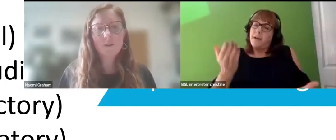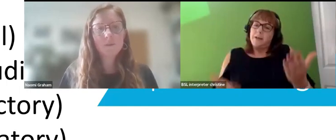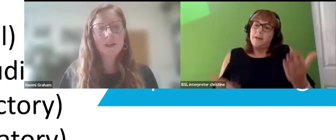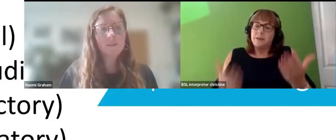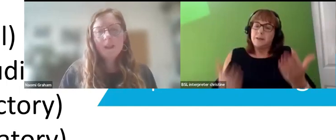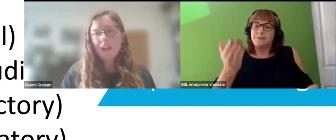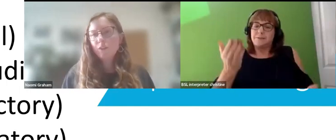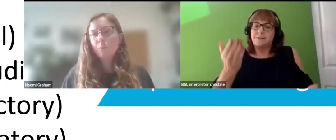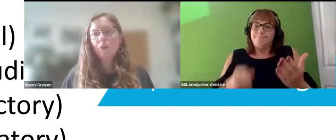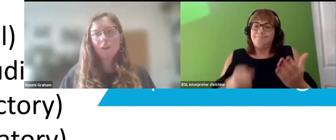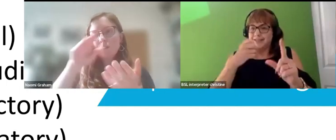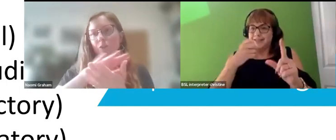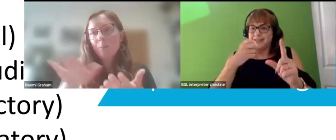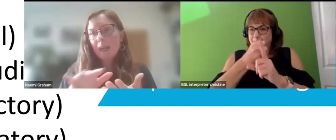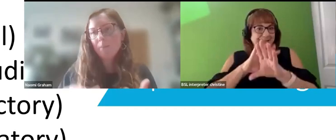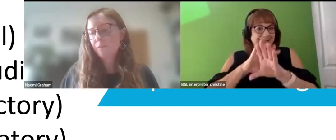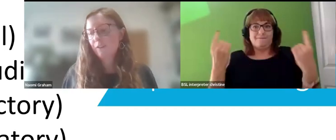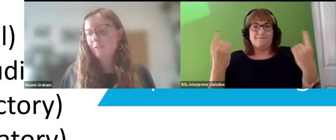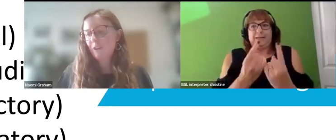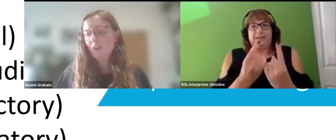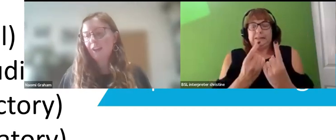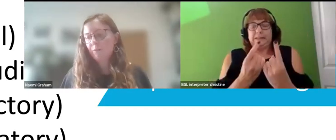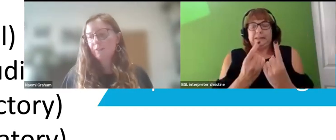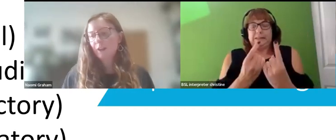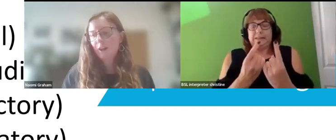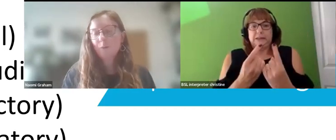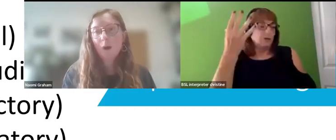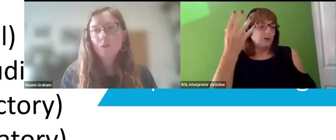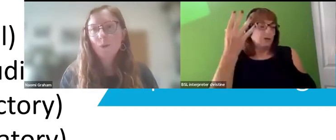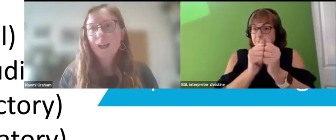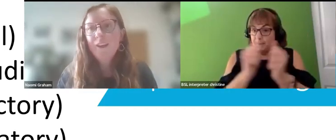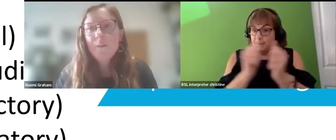we do, as well if you want, if you've got paper in front of you, you can give this a go, whilst we're